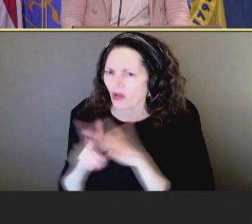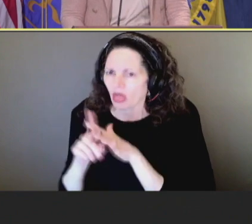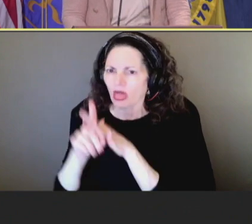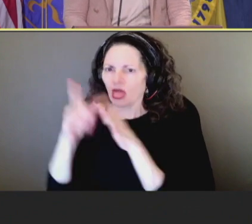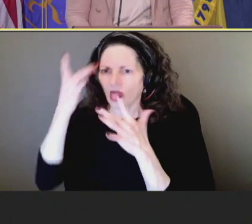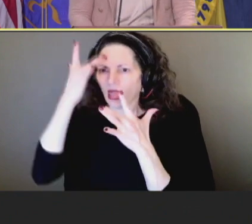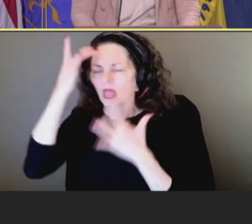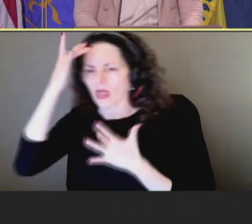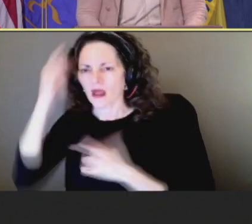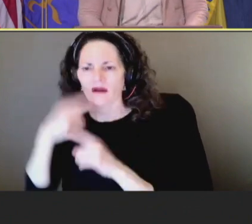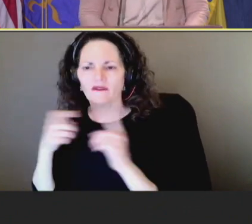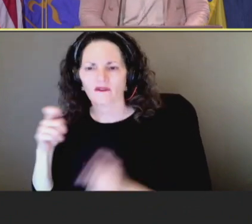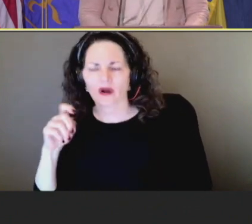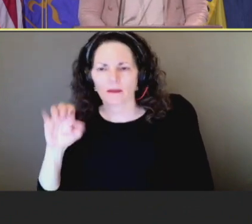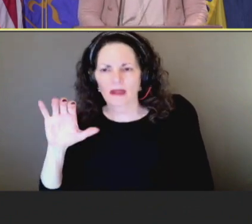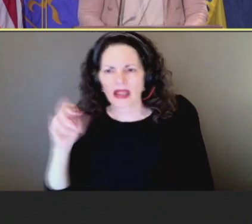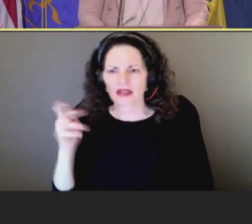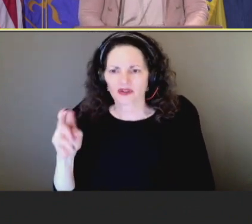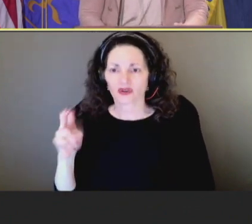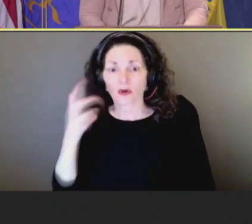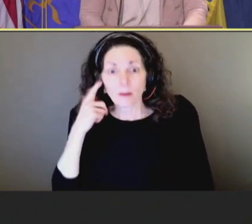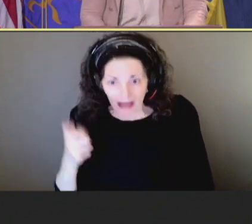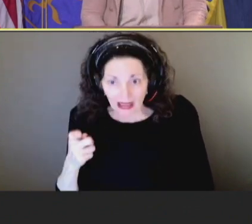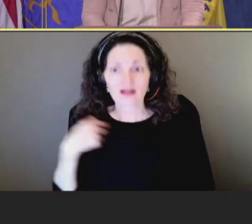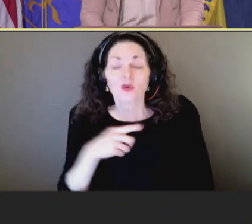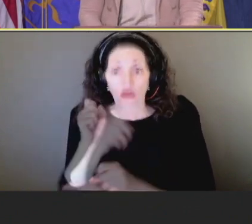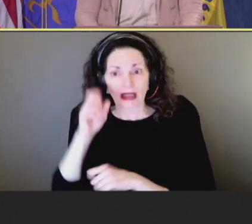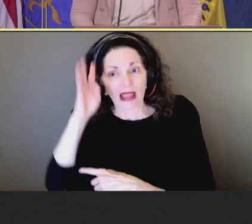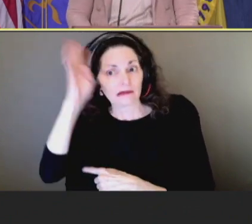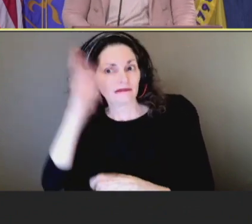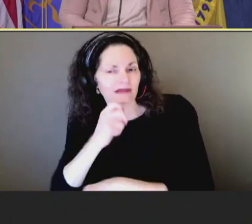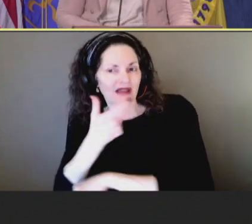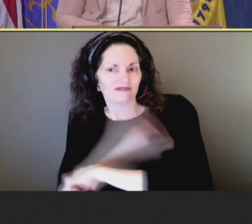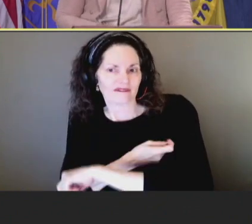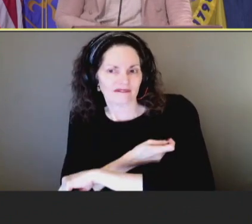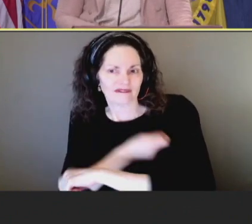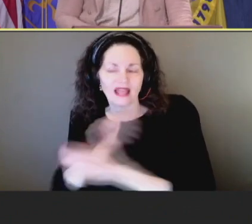these vaccines. And that's what we're trying to build at the Cancer Vaccine Coalition.